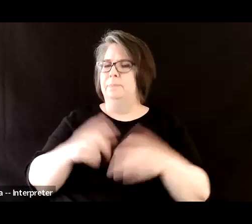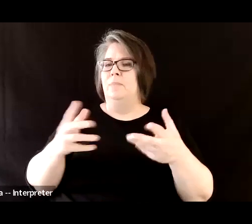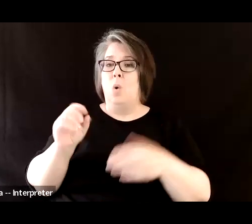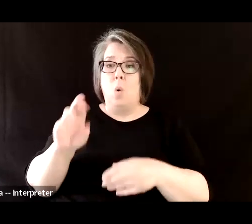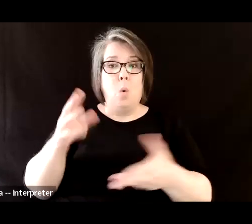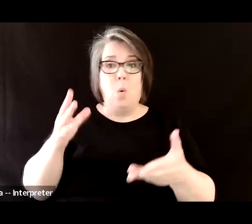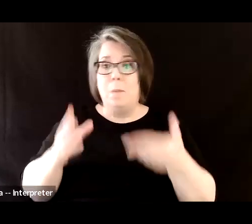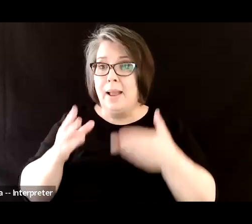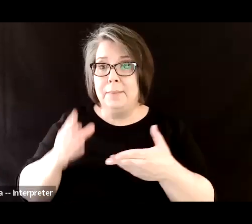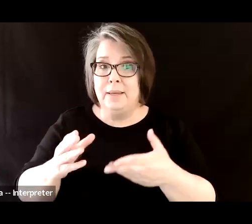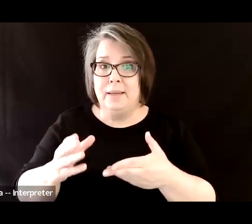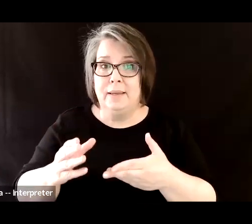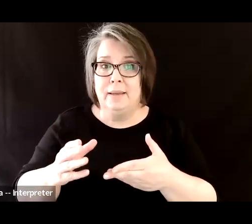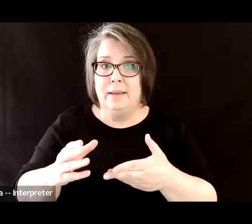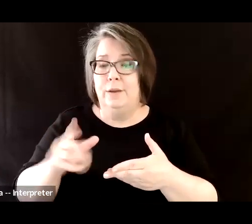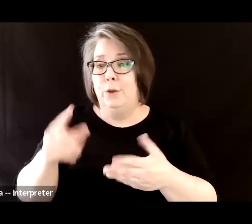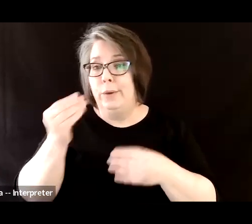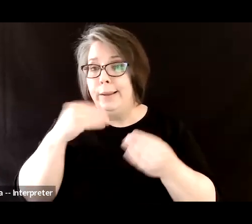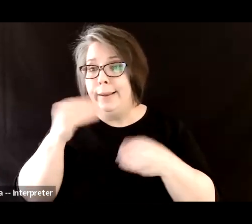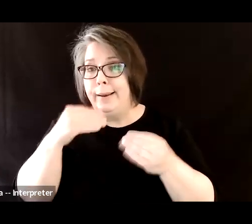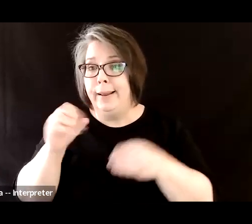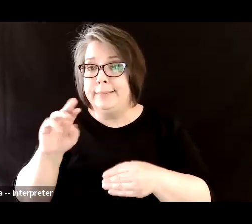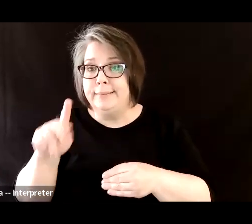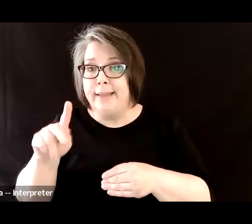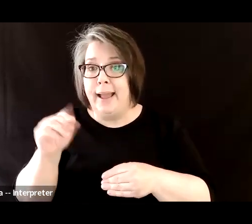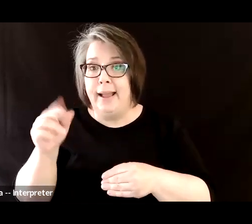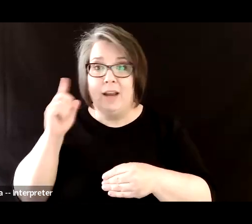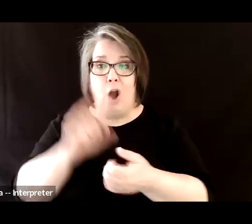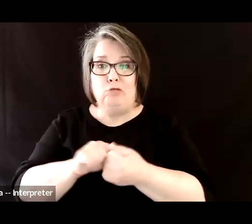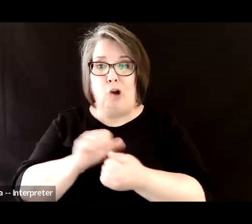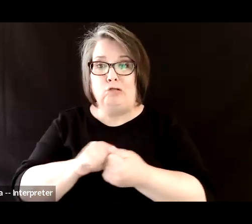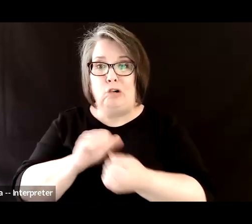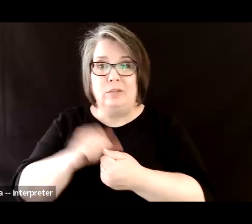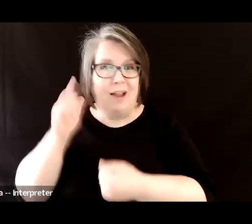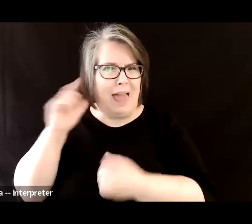Maybe you are just eating a snack and it's loud in your ears. There are all kinds of use